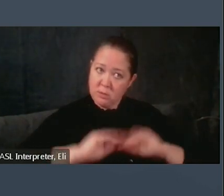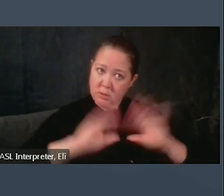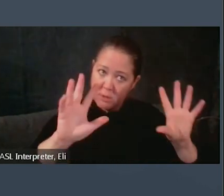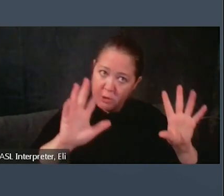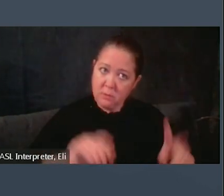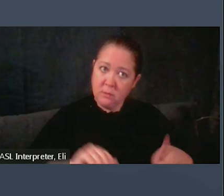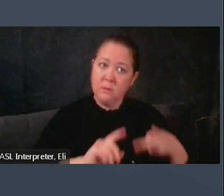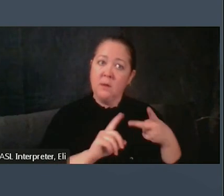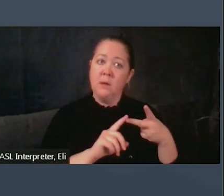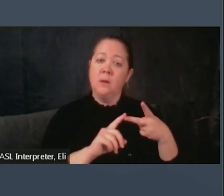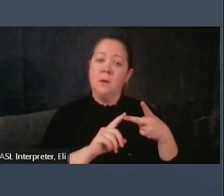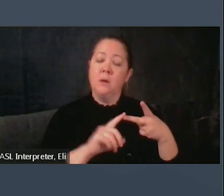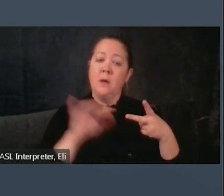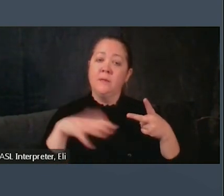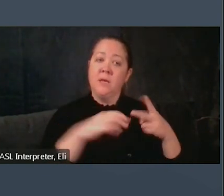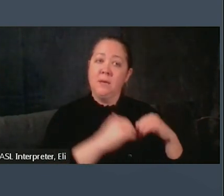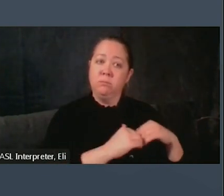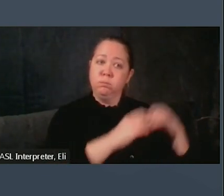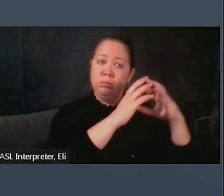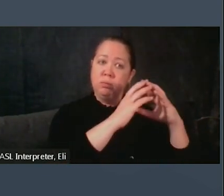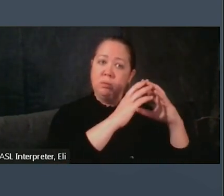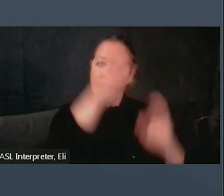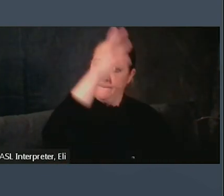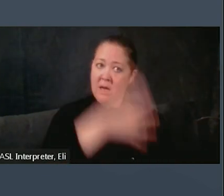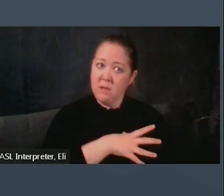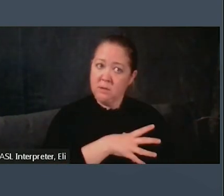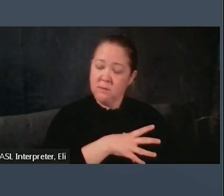erection of a men's shelter cannot be completed